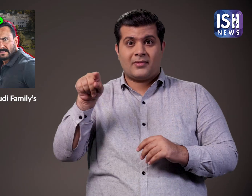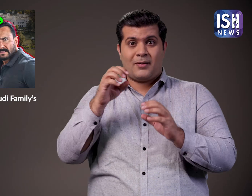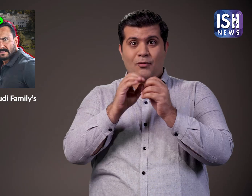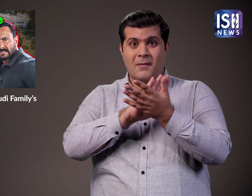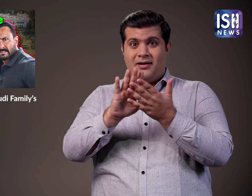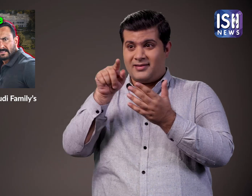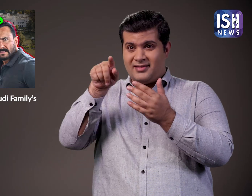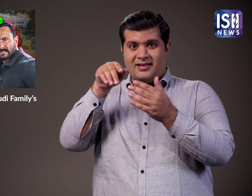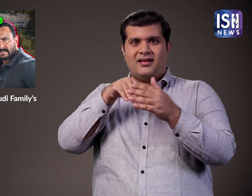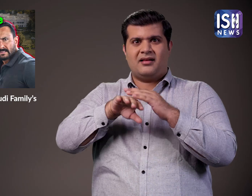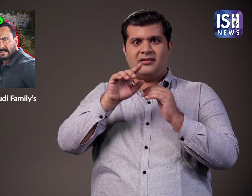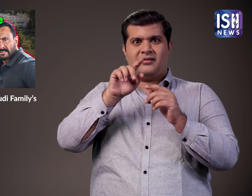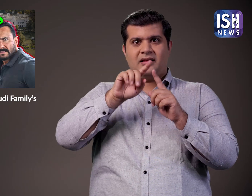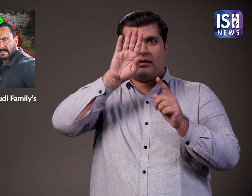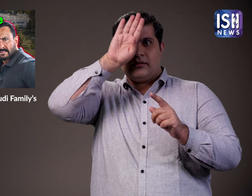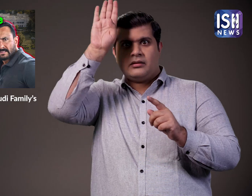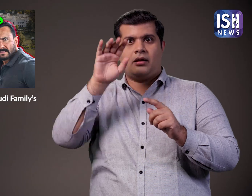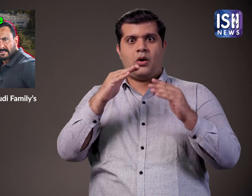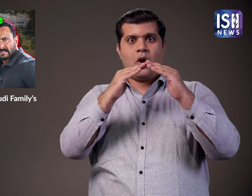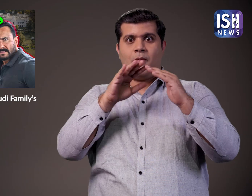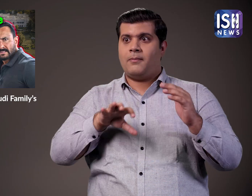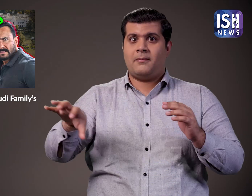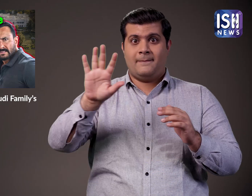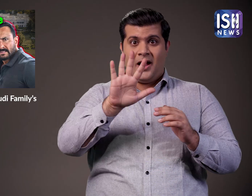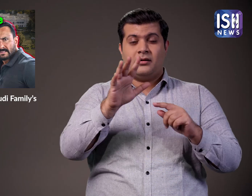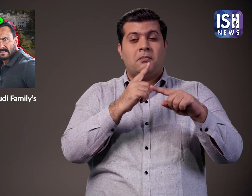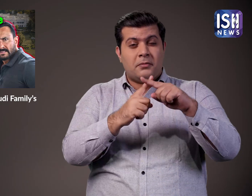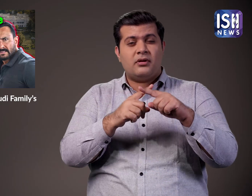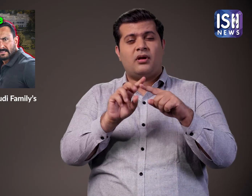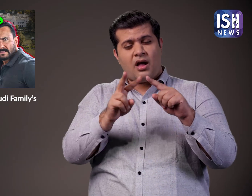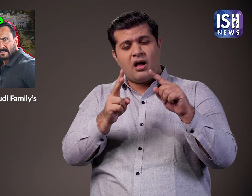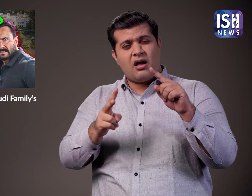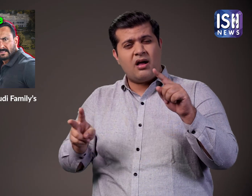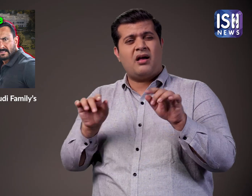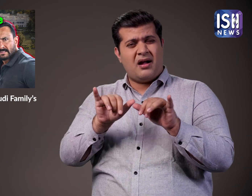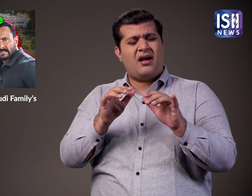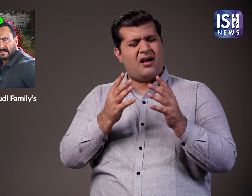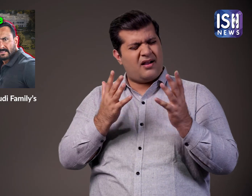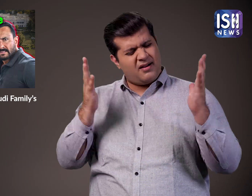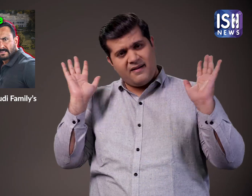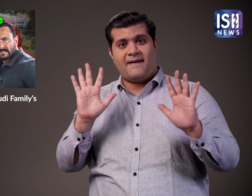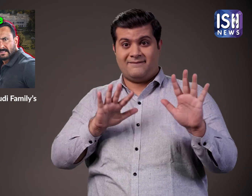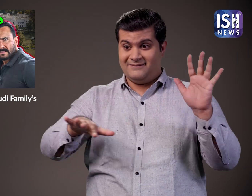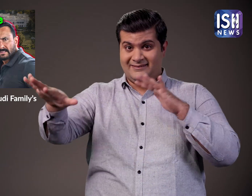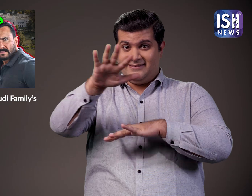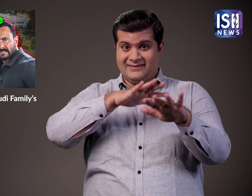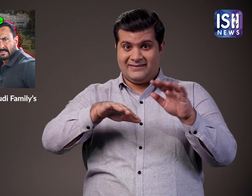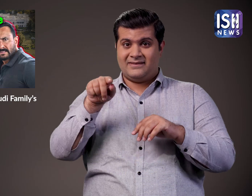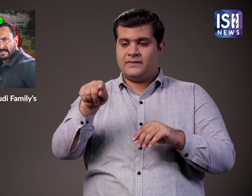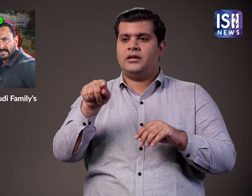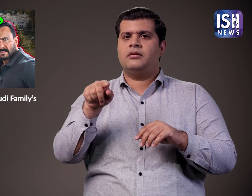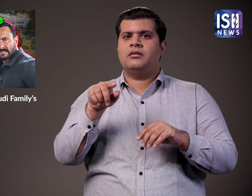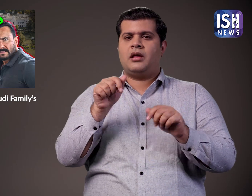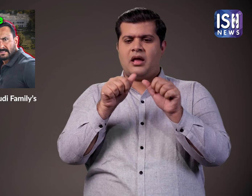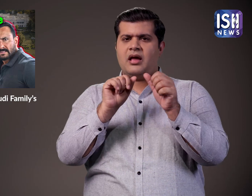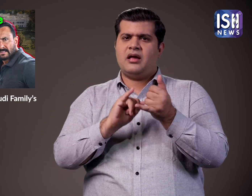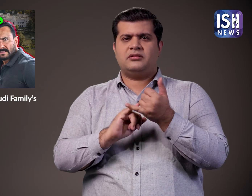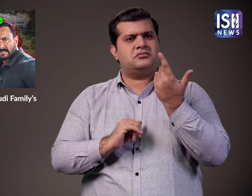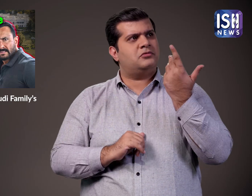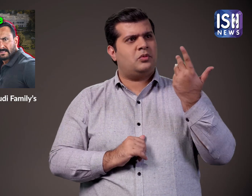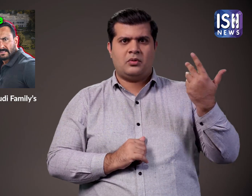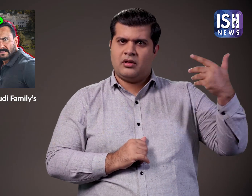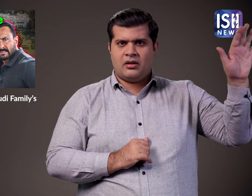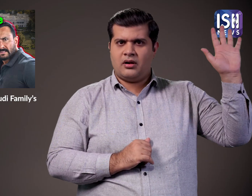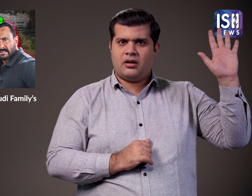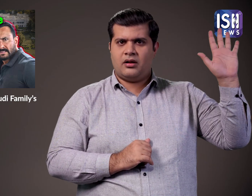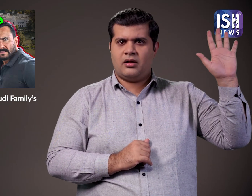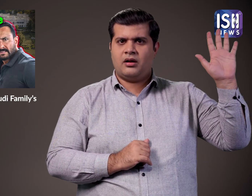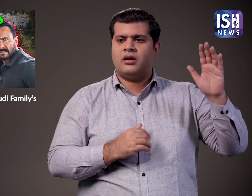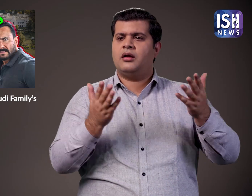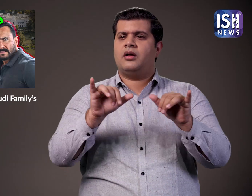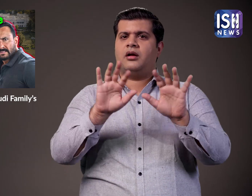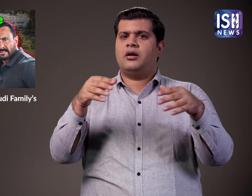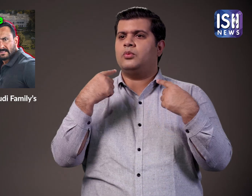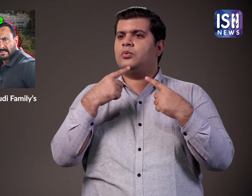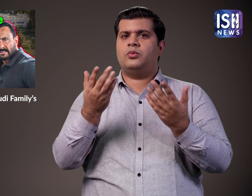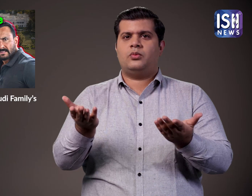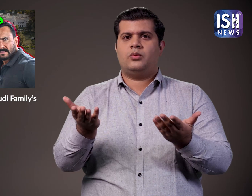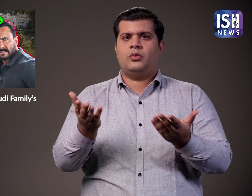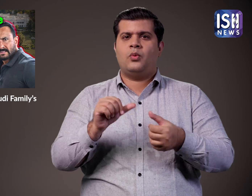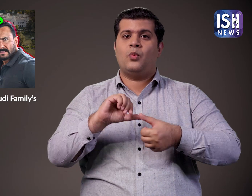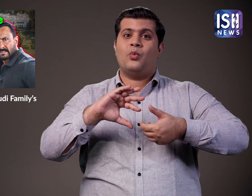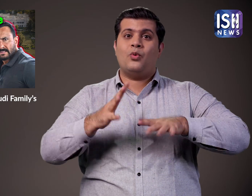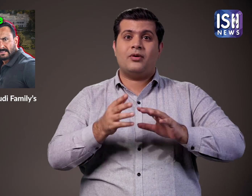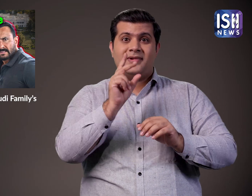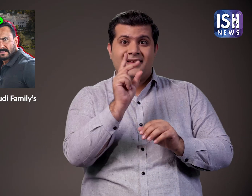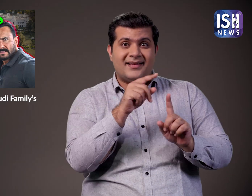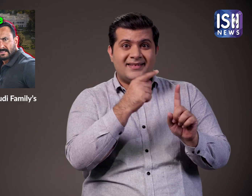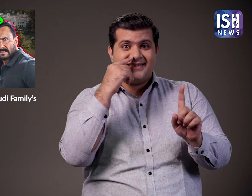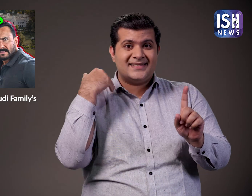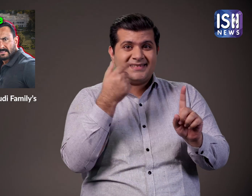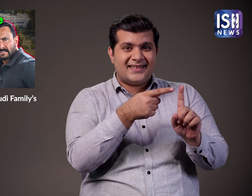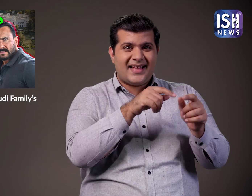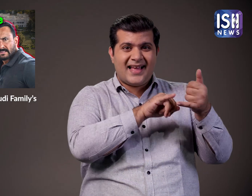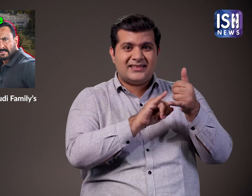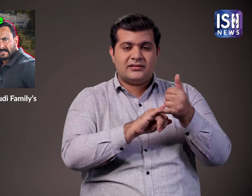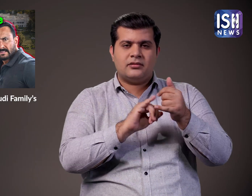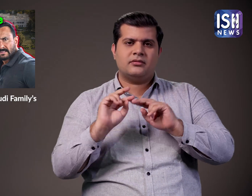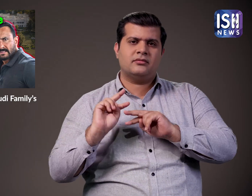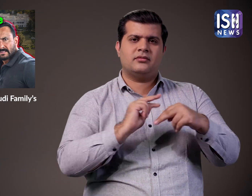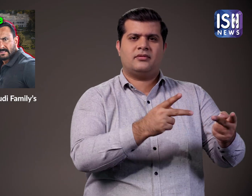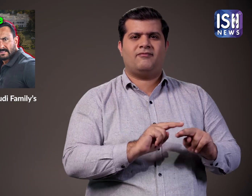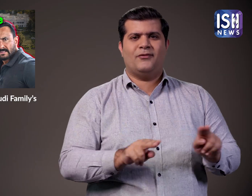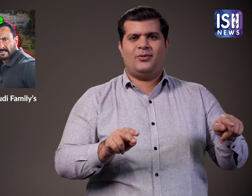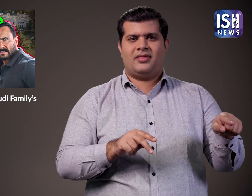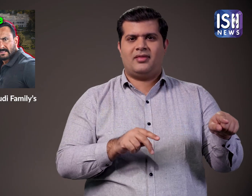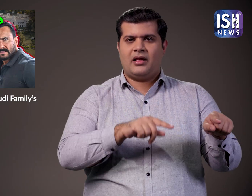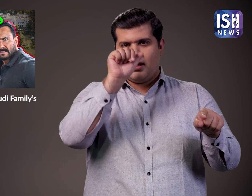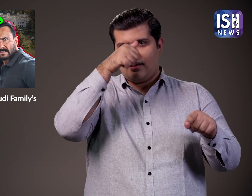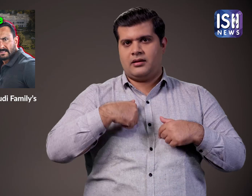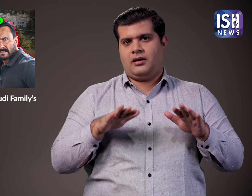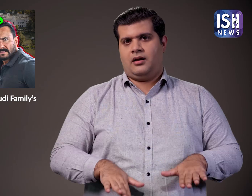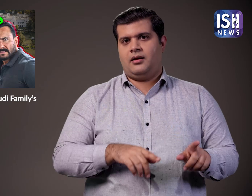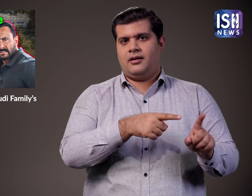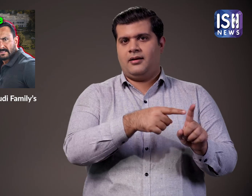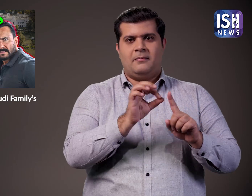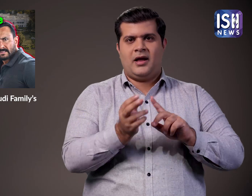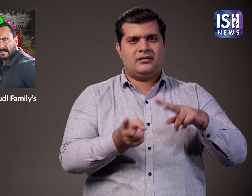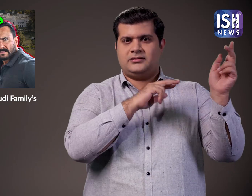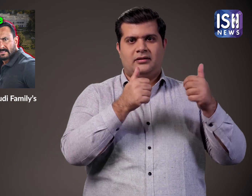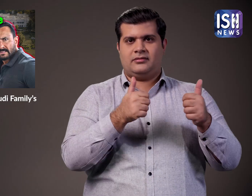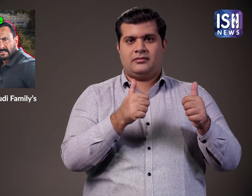Sajida became the legal heir to Bhopal royal family’s palace and other properties as she stayed in India.